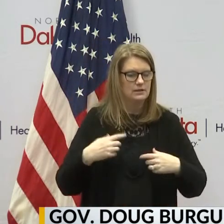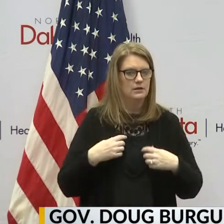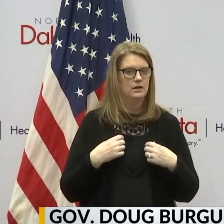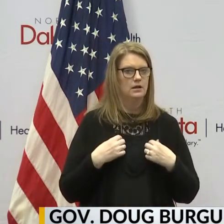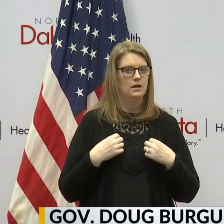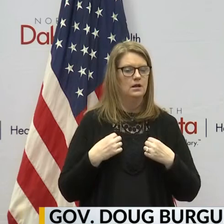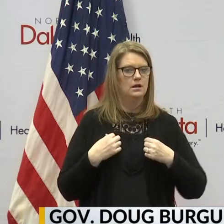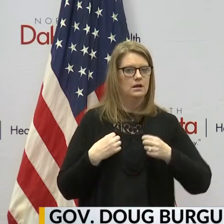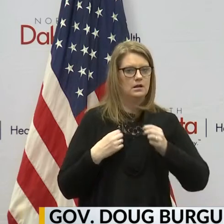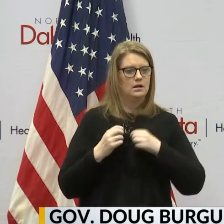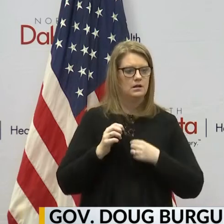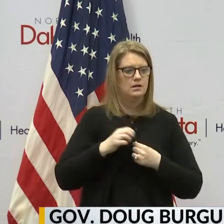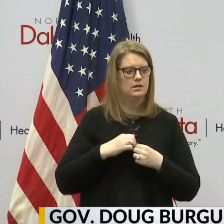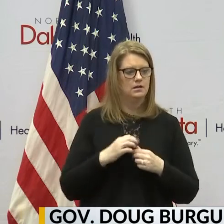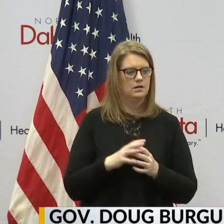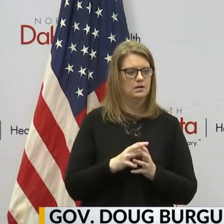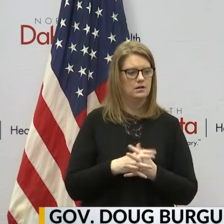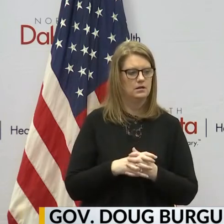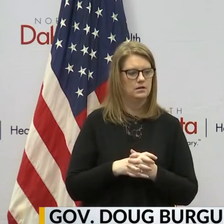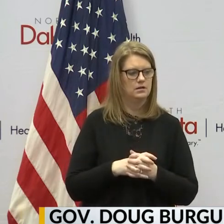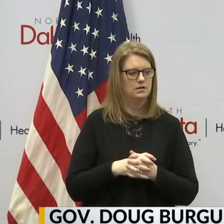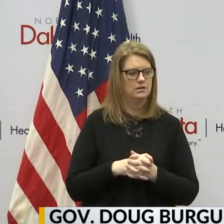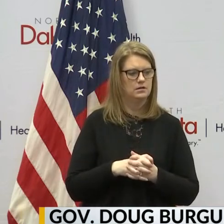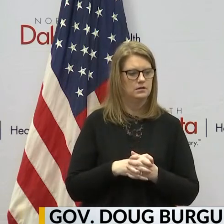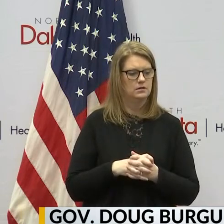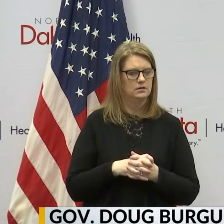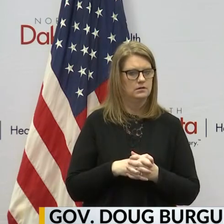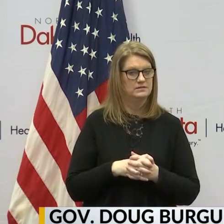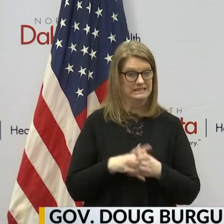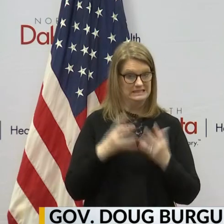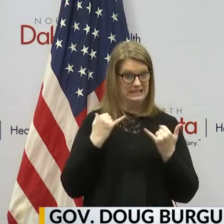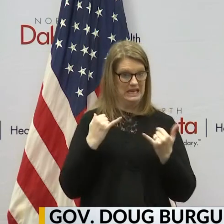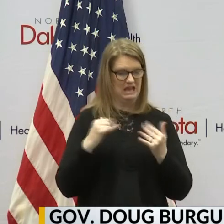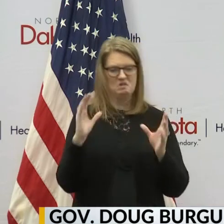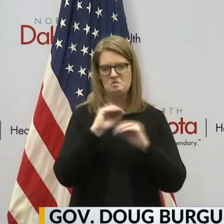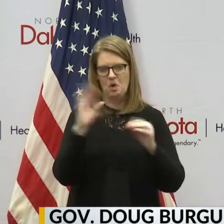WORKING SUPER DILIGENTLY AS WE HAVE SAID, WHEN WE TALK ABOUT WHAT ARE WE DOING TO TRY TO RAISE OUR HOSPITAL CAPACITY AND